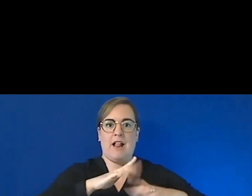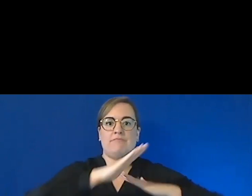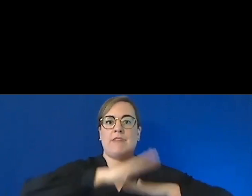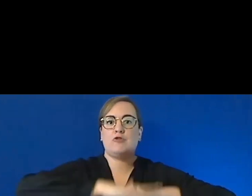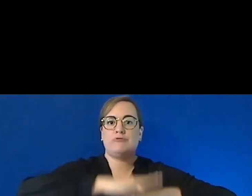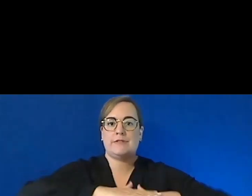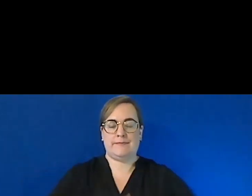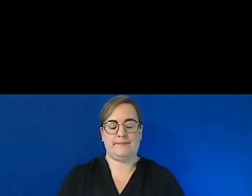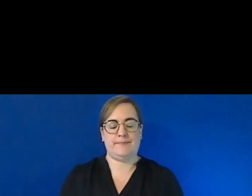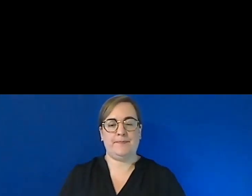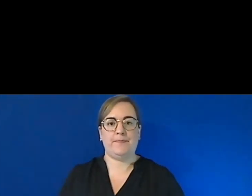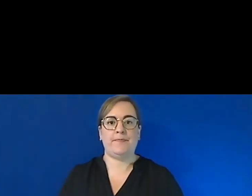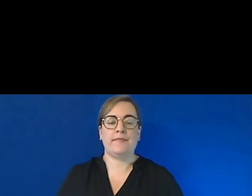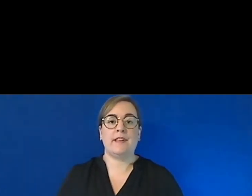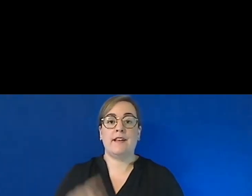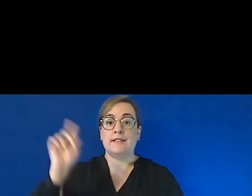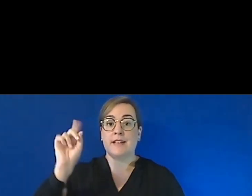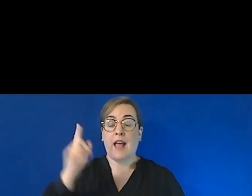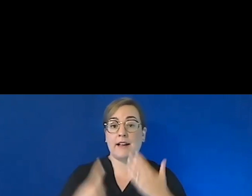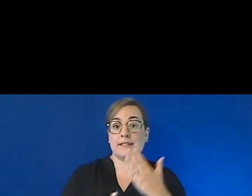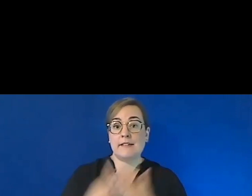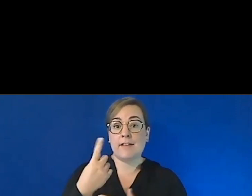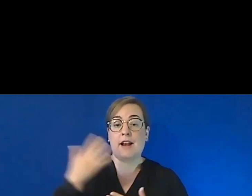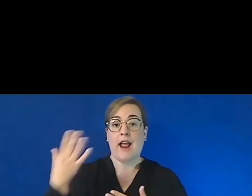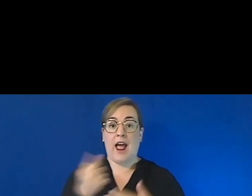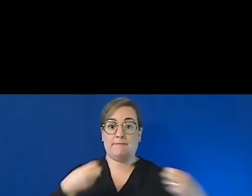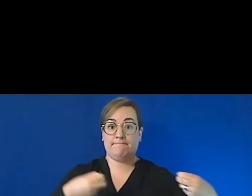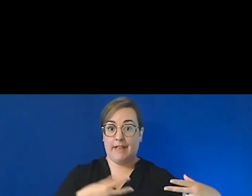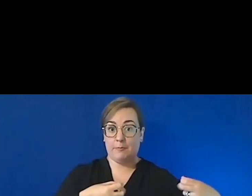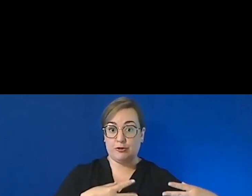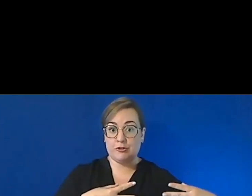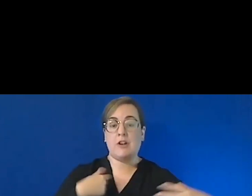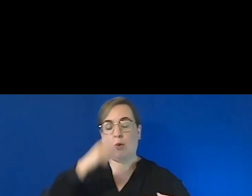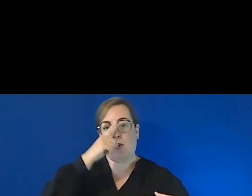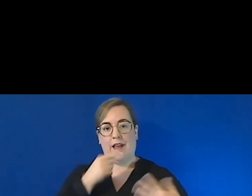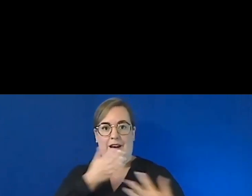So this event has closed captioning as you can see which can be accessed from your control bar